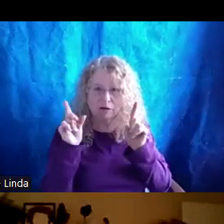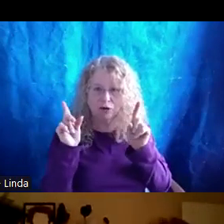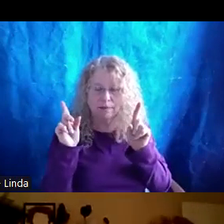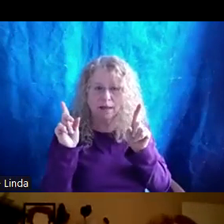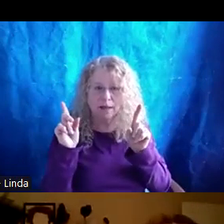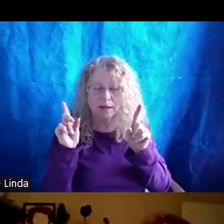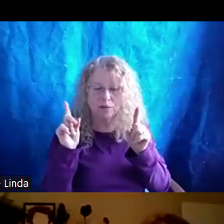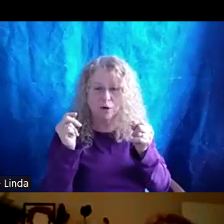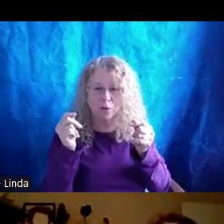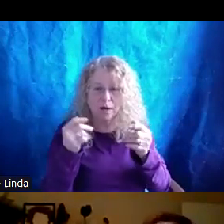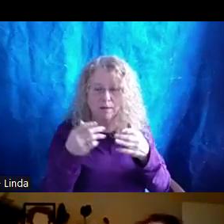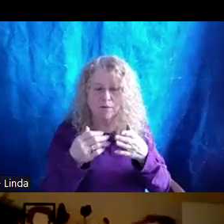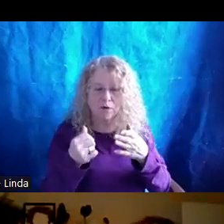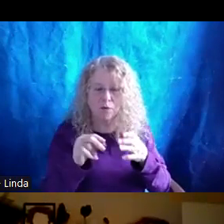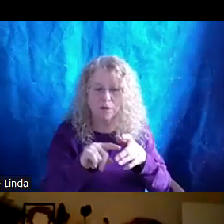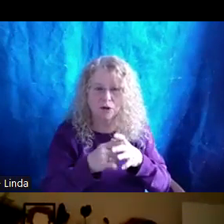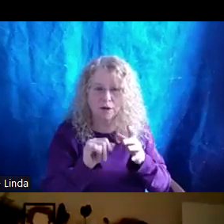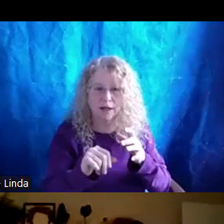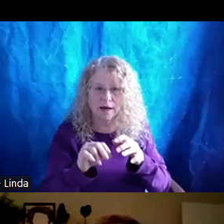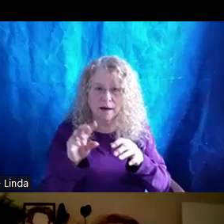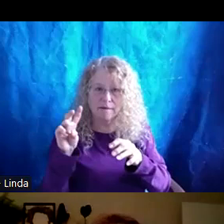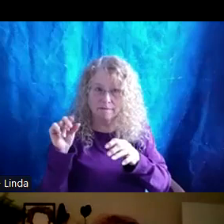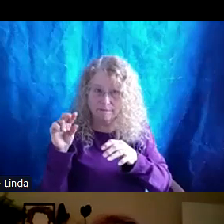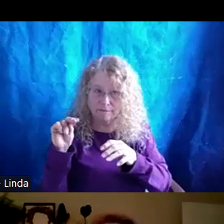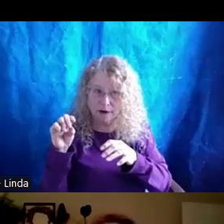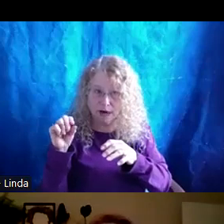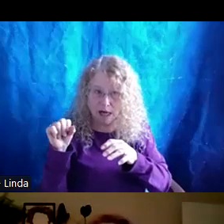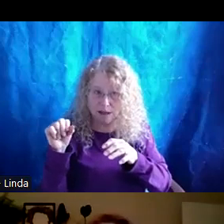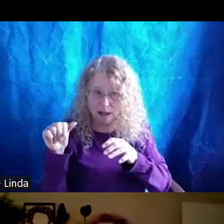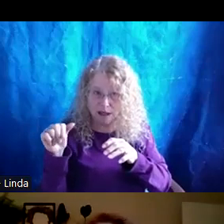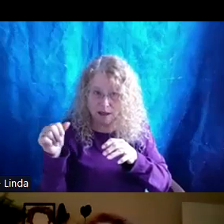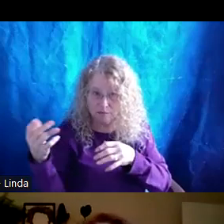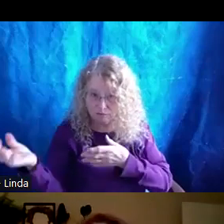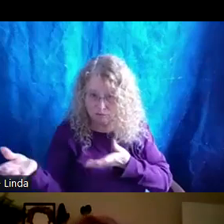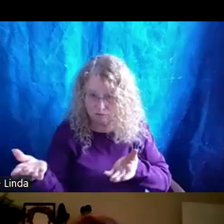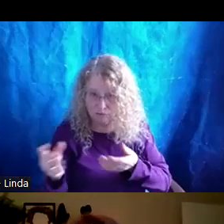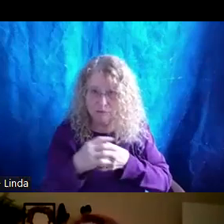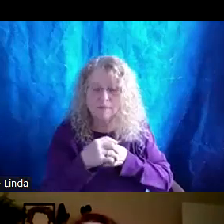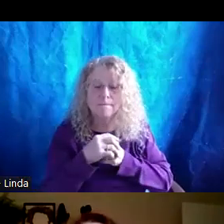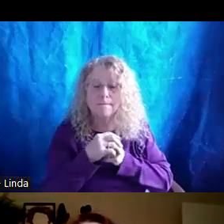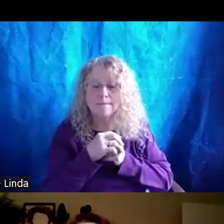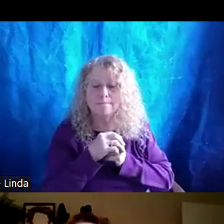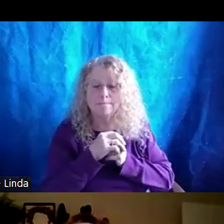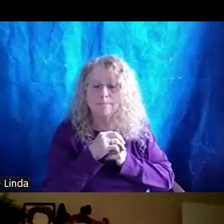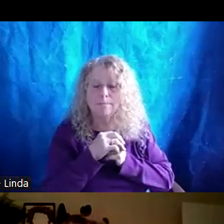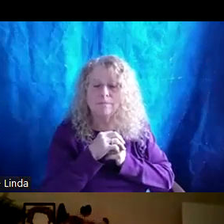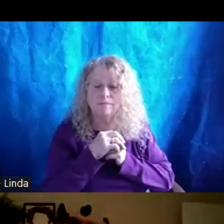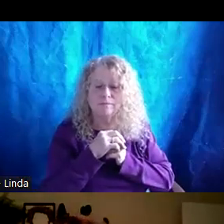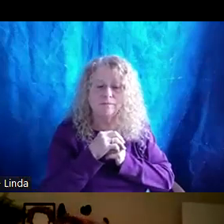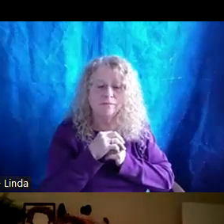REAL QUICK BEFORE WE JUMP INTO THAT.